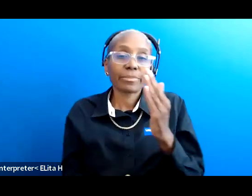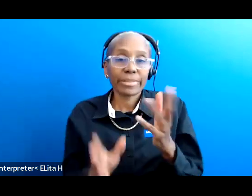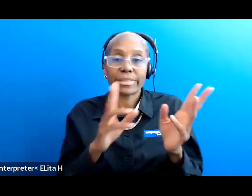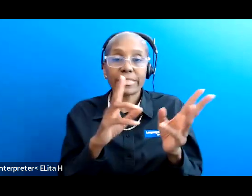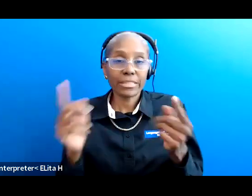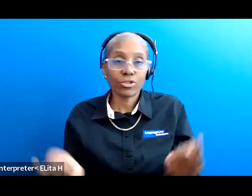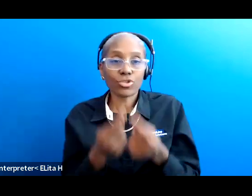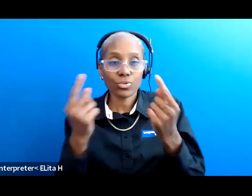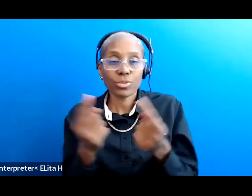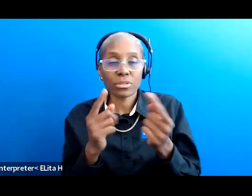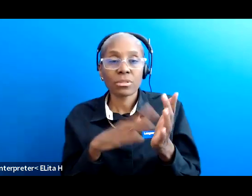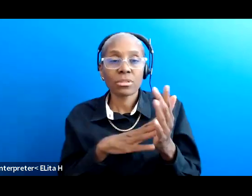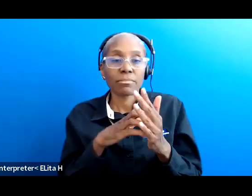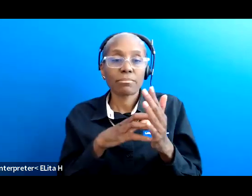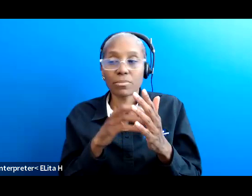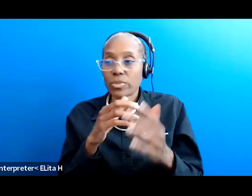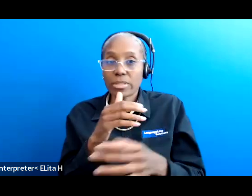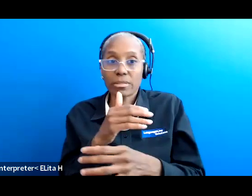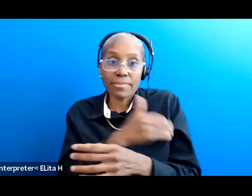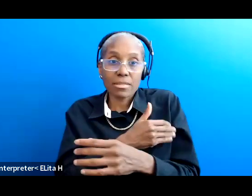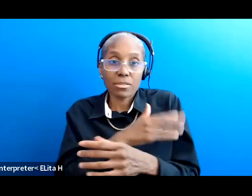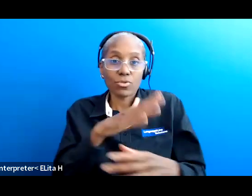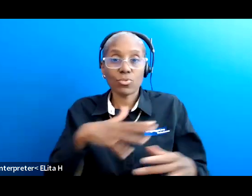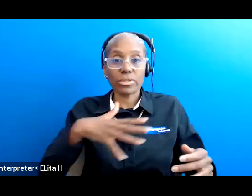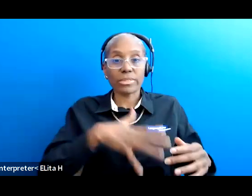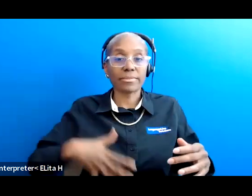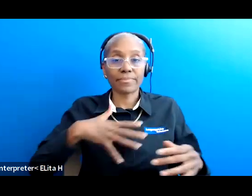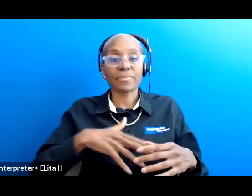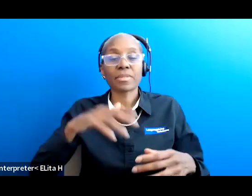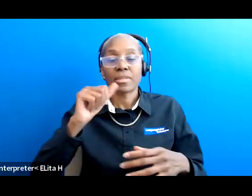and those muscles are weak in the abdomen and in the bowel and the